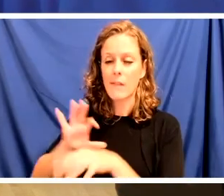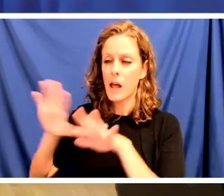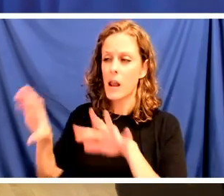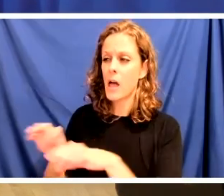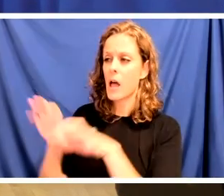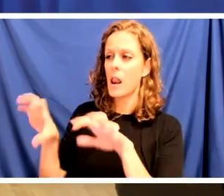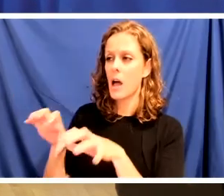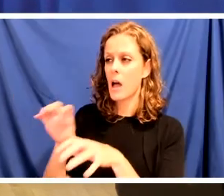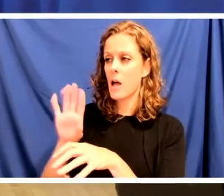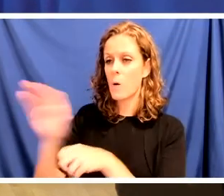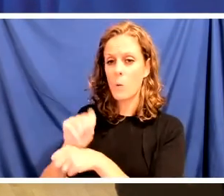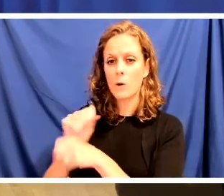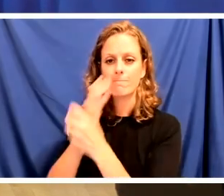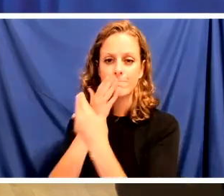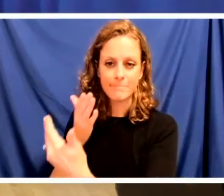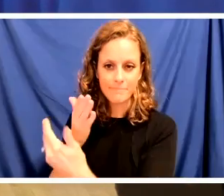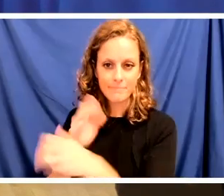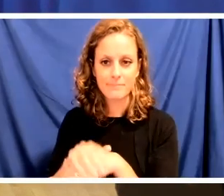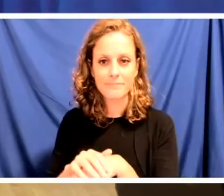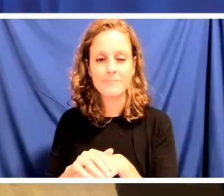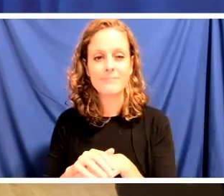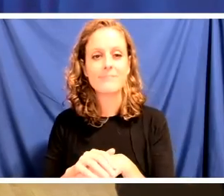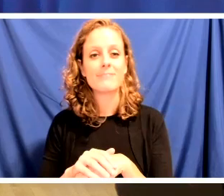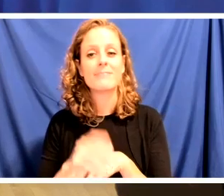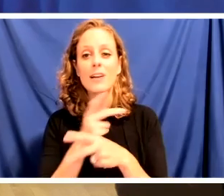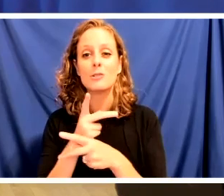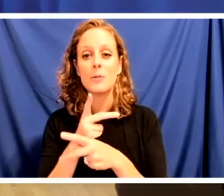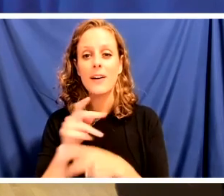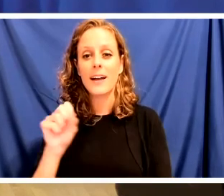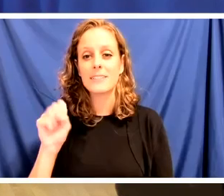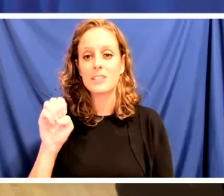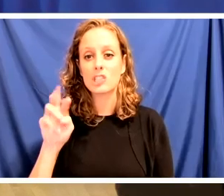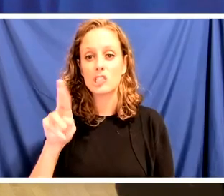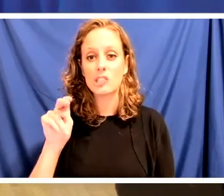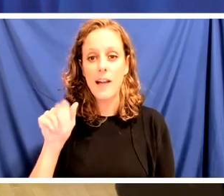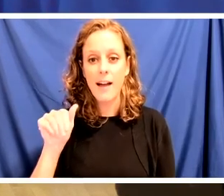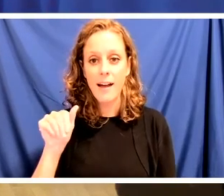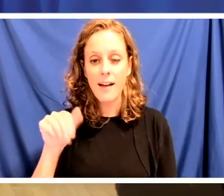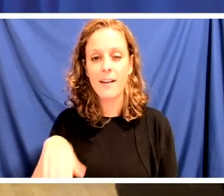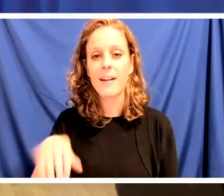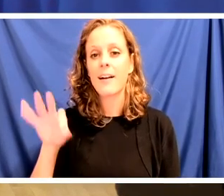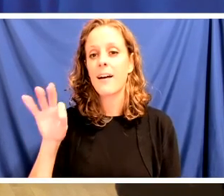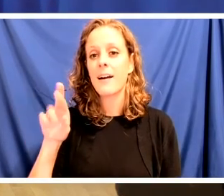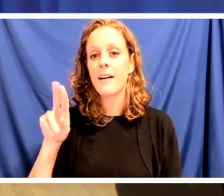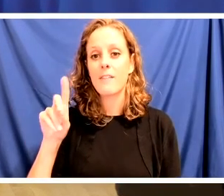SacGov: And, and thank you supervisor cerner for joining us tonight and for the fruit Ridge Community collaborative.